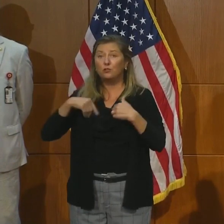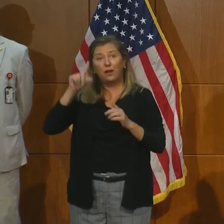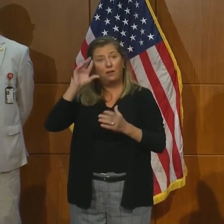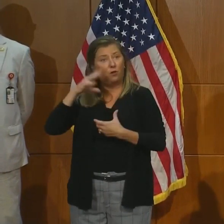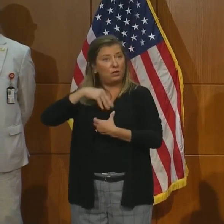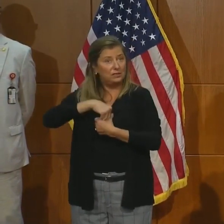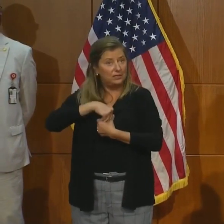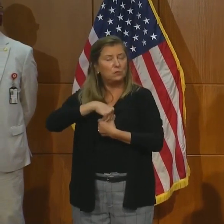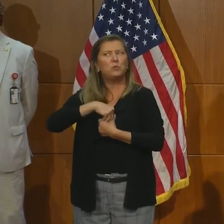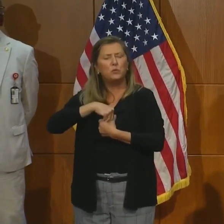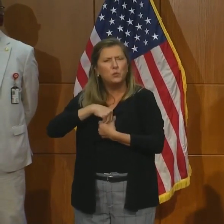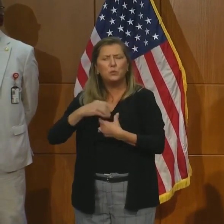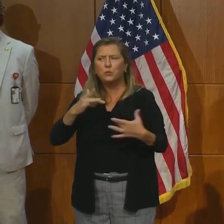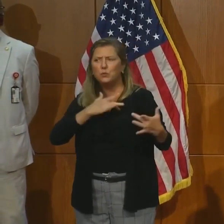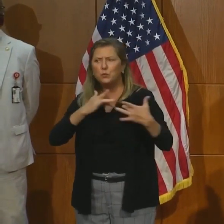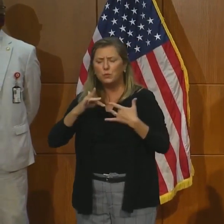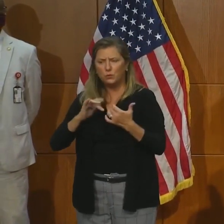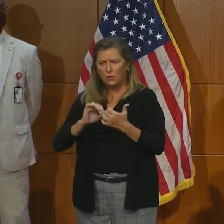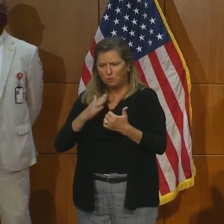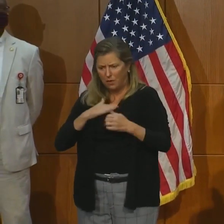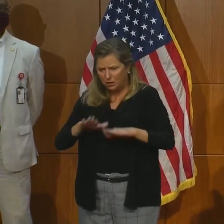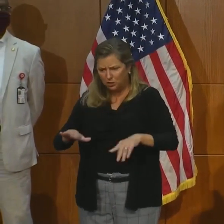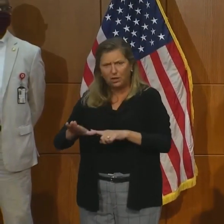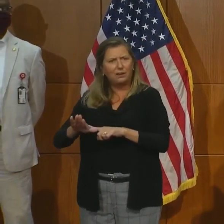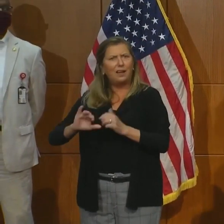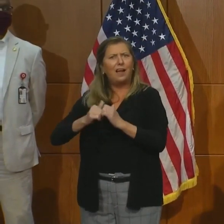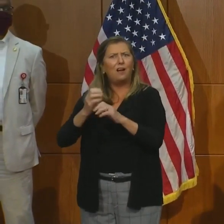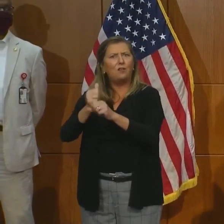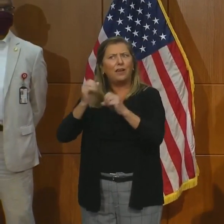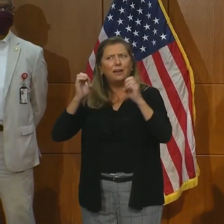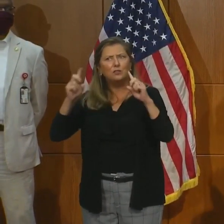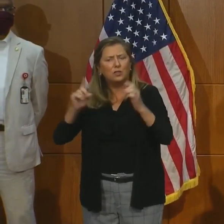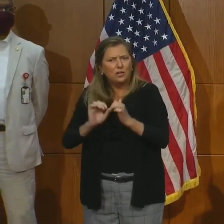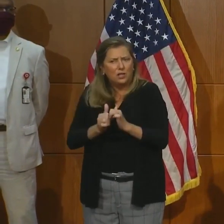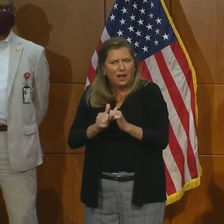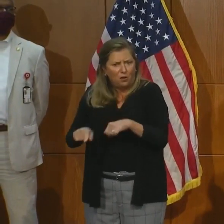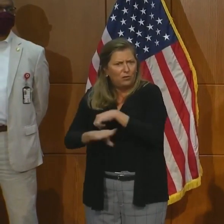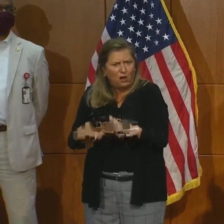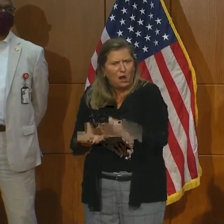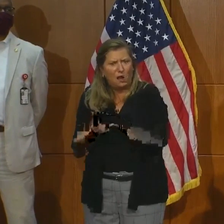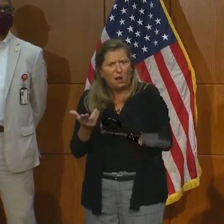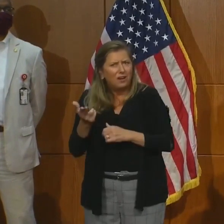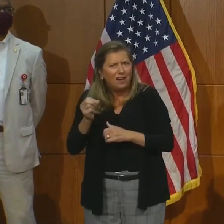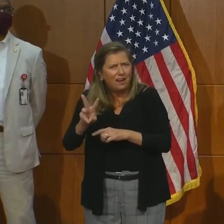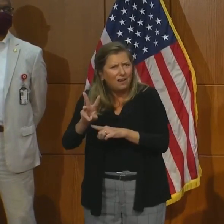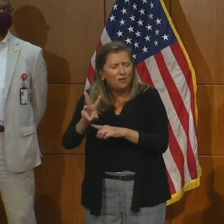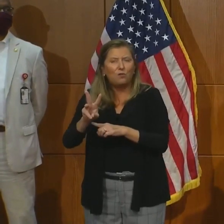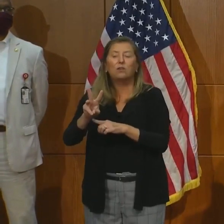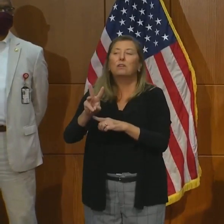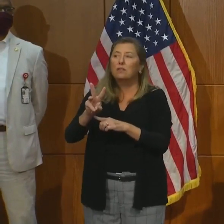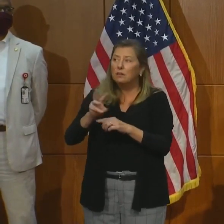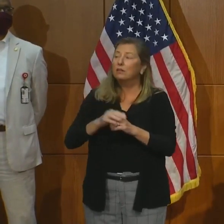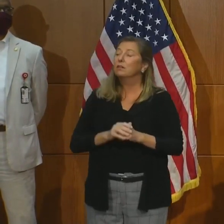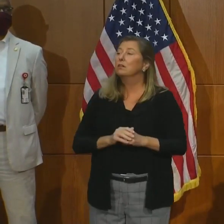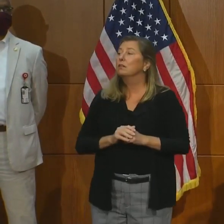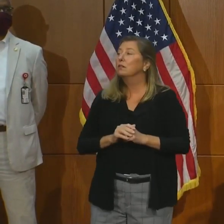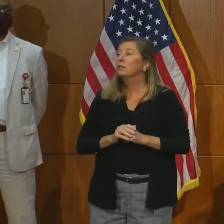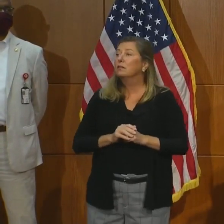PARENTS EVEN MORE SO. I'VE HEARD FROM PARENTS OF CHILDREN WITH AUTISM WHO ARE WORRIED ABOUT HOW THEIR CHILDREN WILL